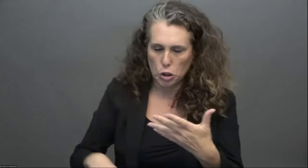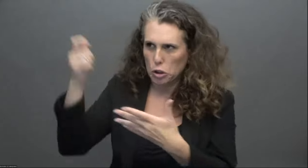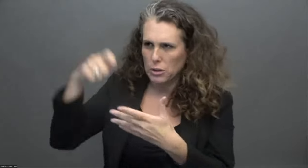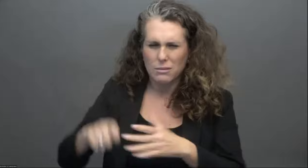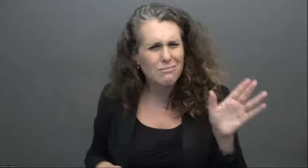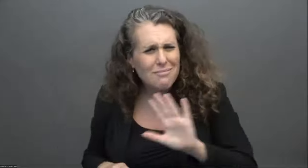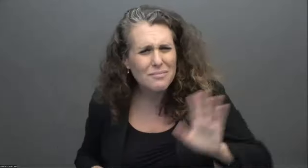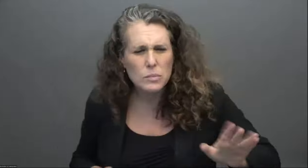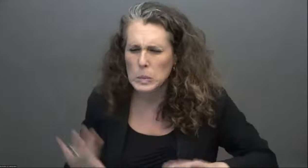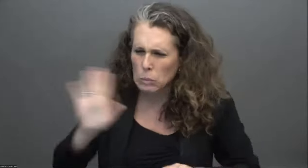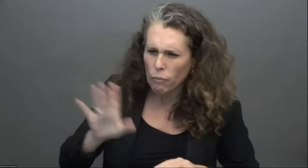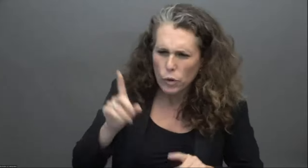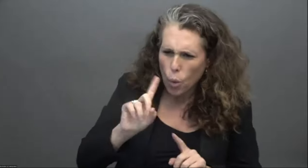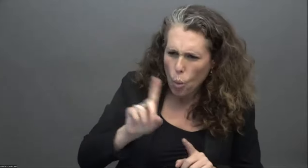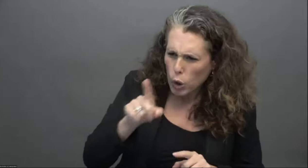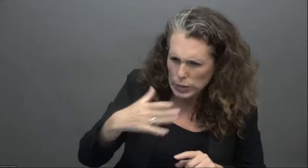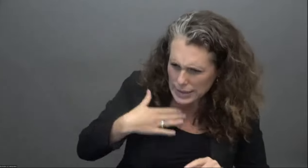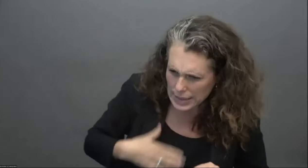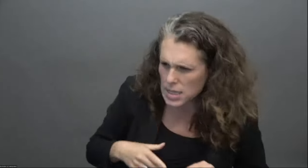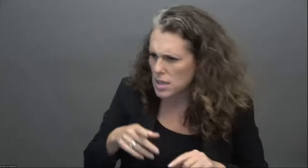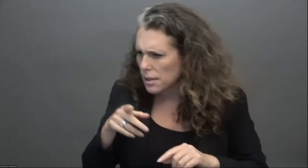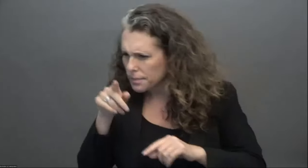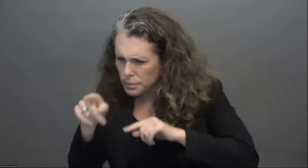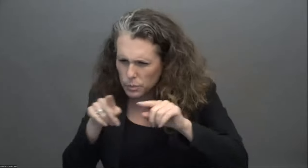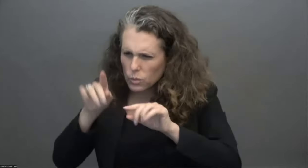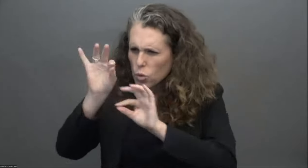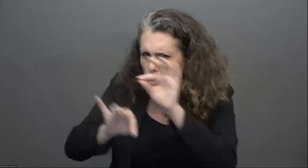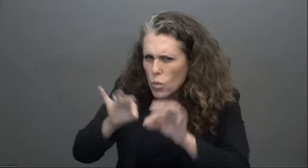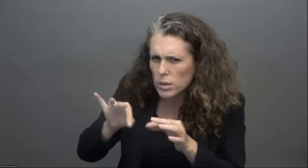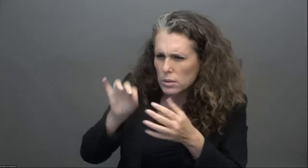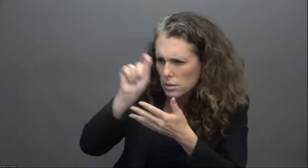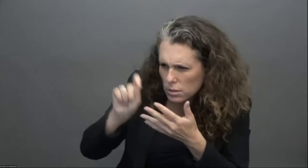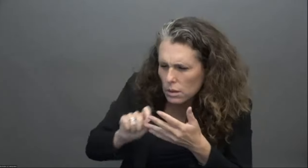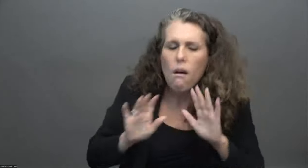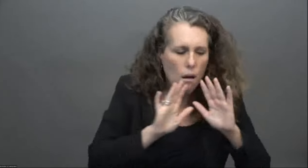and remove barriers and provide accessibility, so that they can continue.